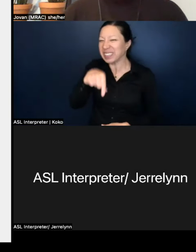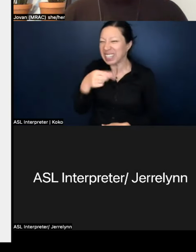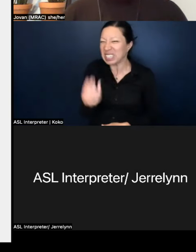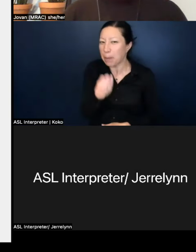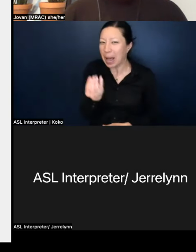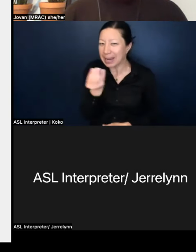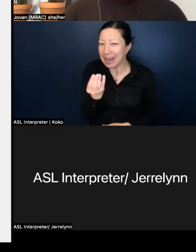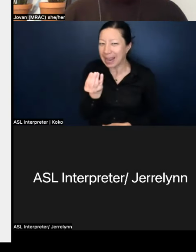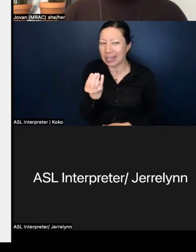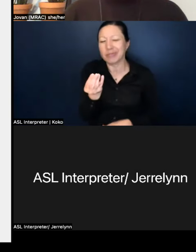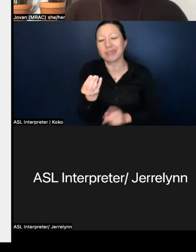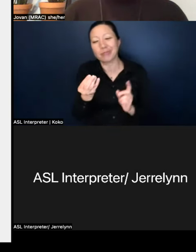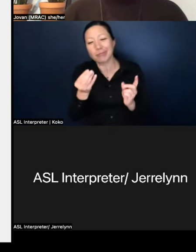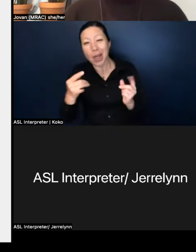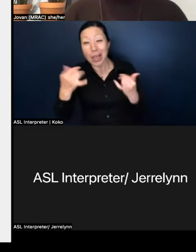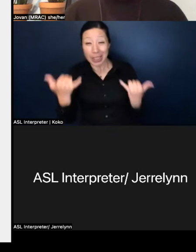your submission later in this presentation.